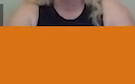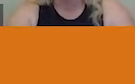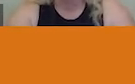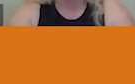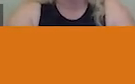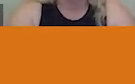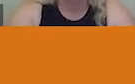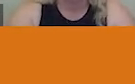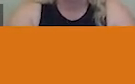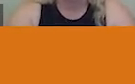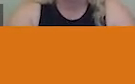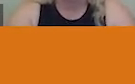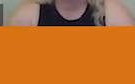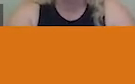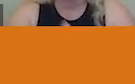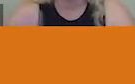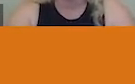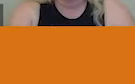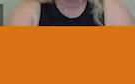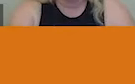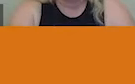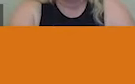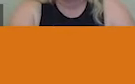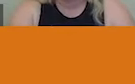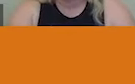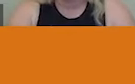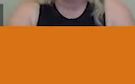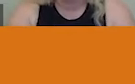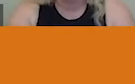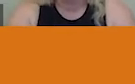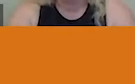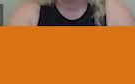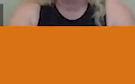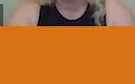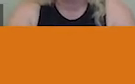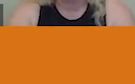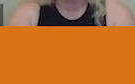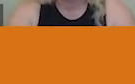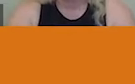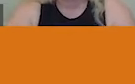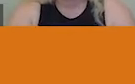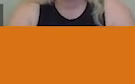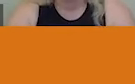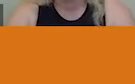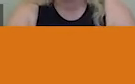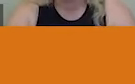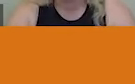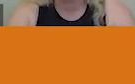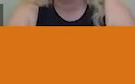or just watch the whole thing again if they need to watch it several times. I know each time I watch something, especially TV episodes or things like that,